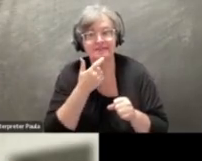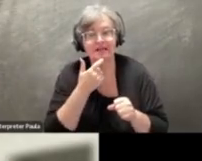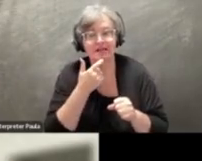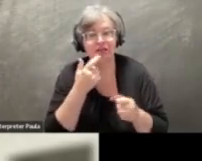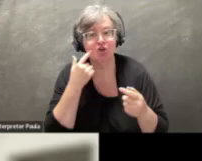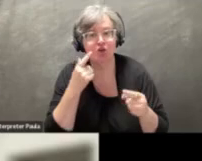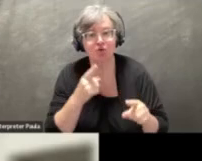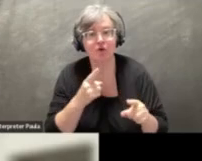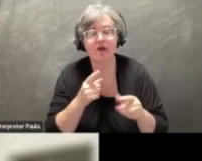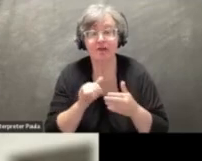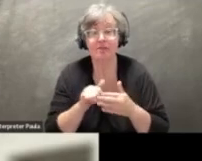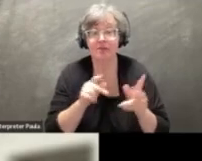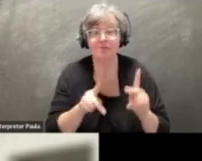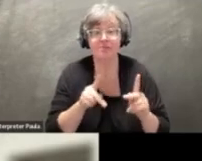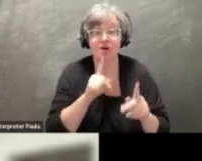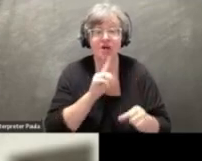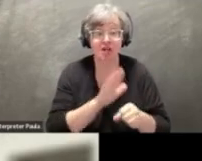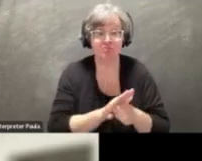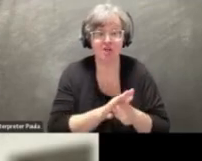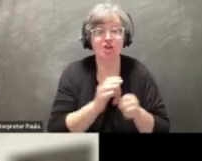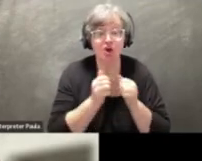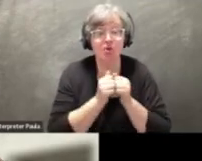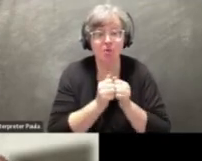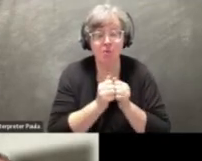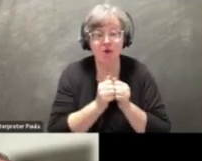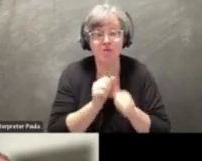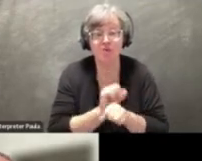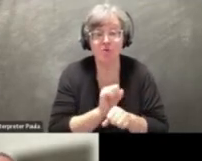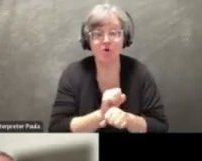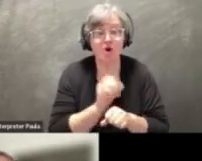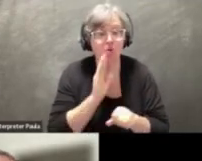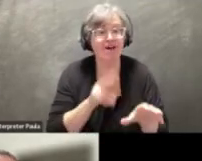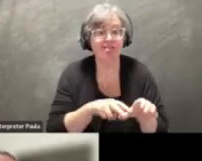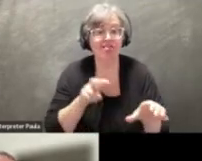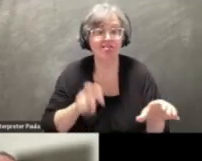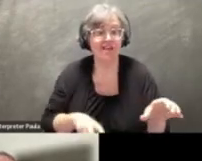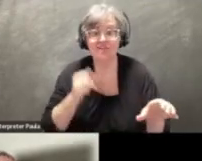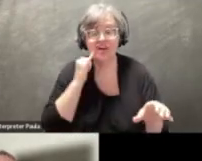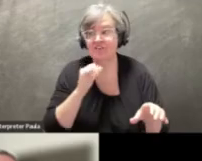work will leave if they don't feel heard, and if you're in a